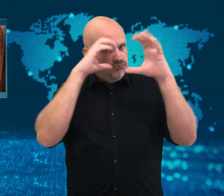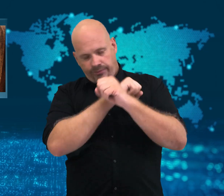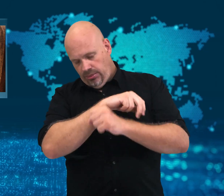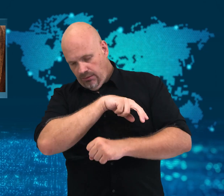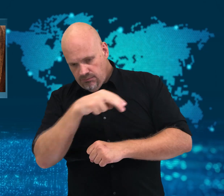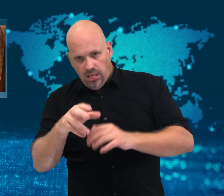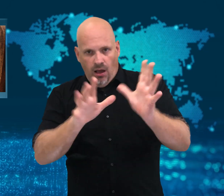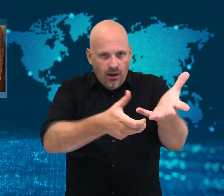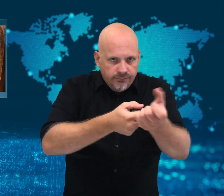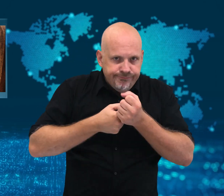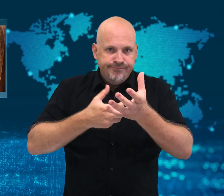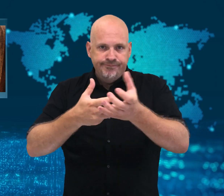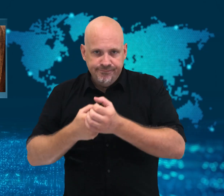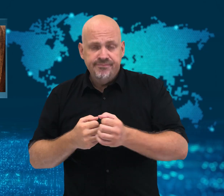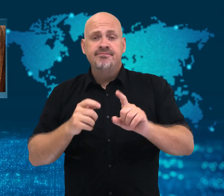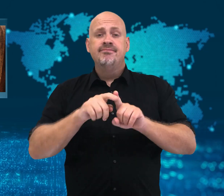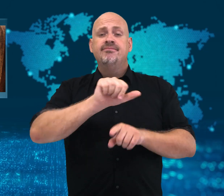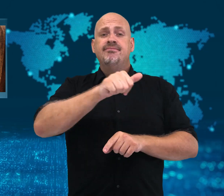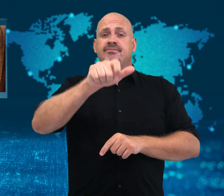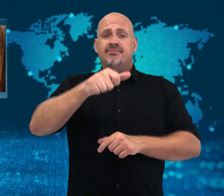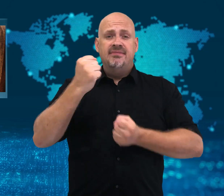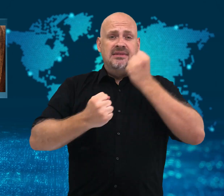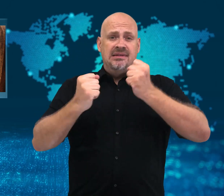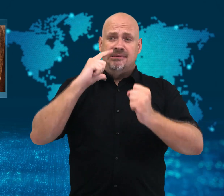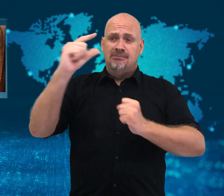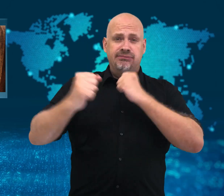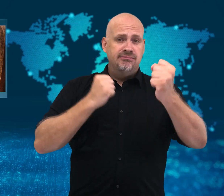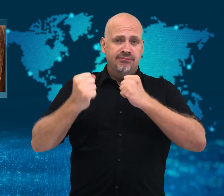Some were found unconscious,